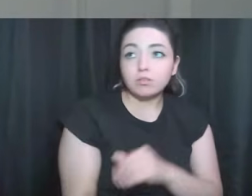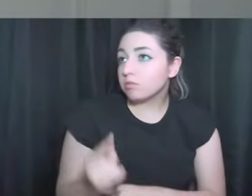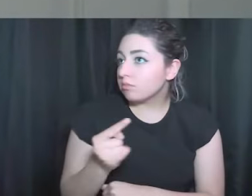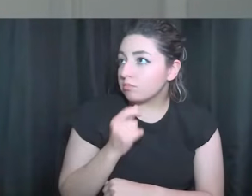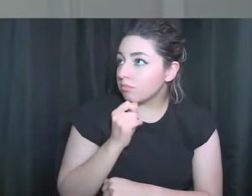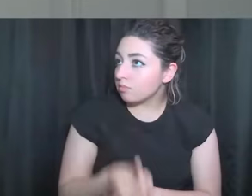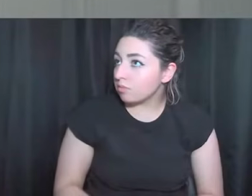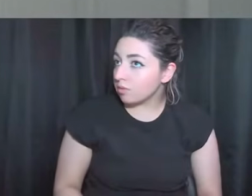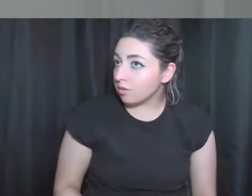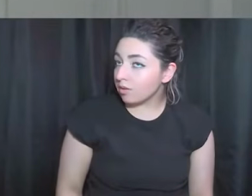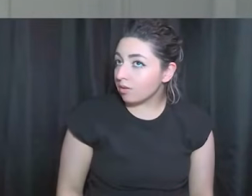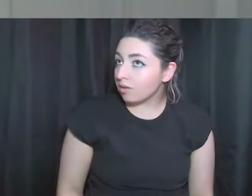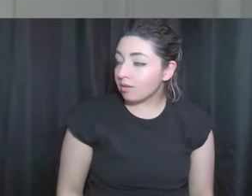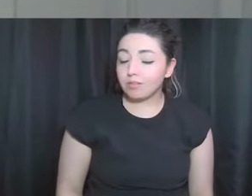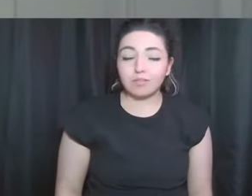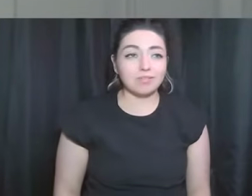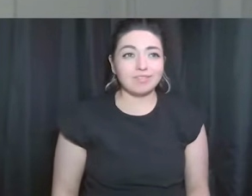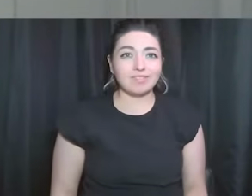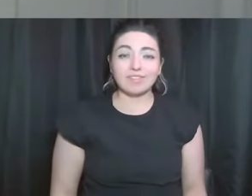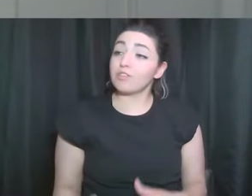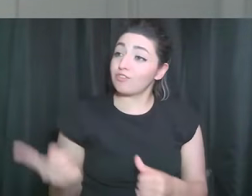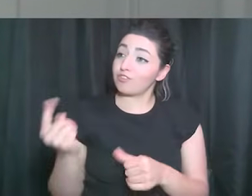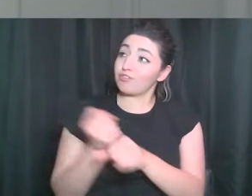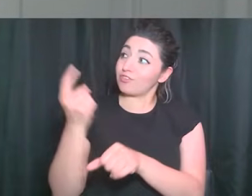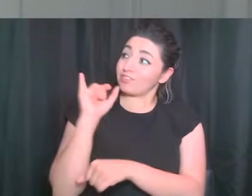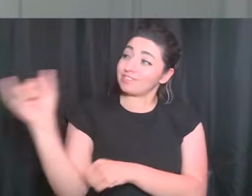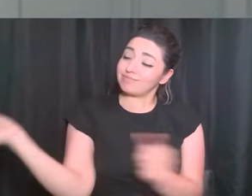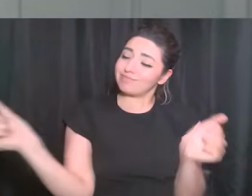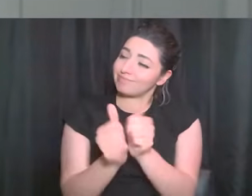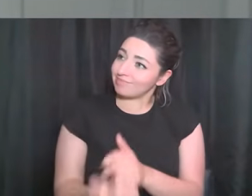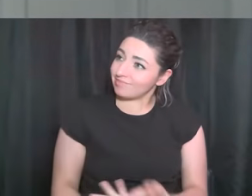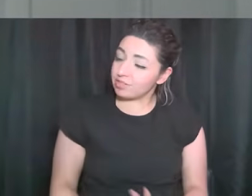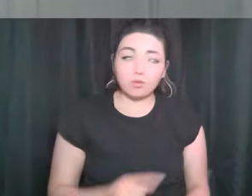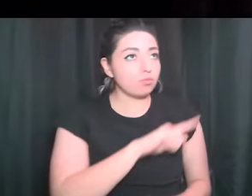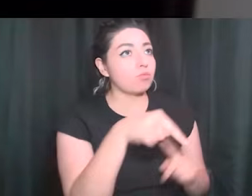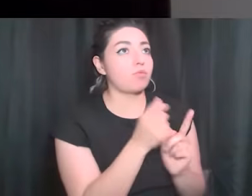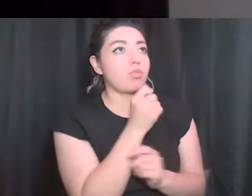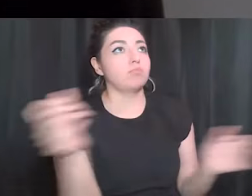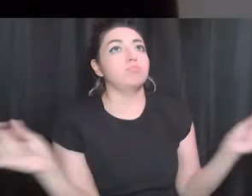It's not my first Valentine's Day. It's my second. I spent my first one with you as well.